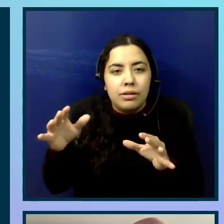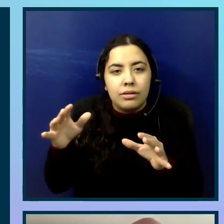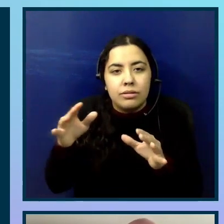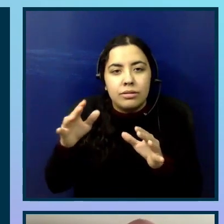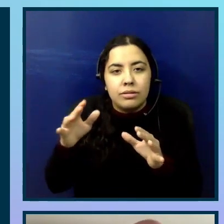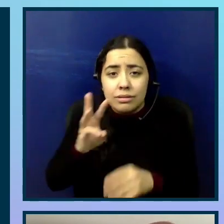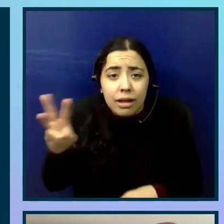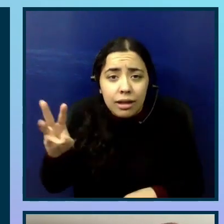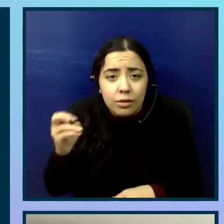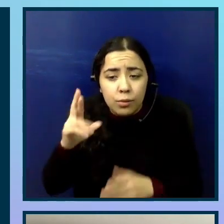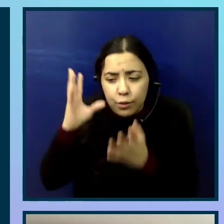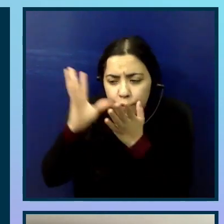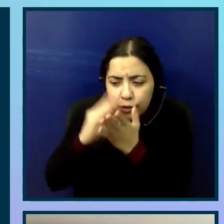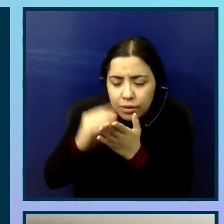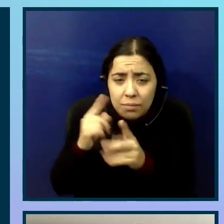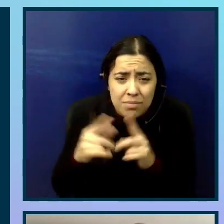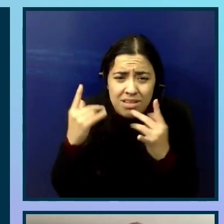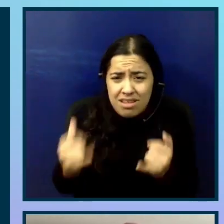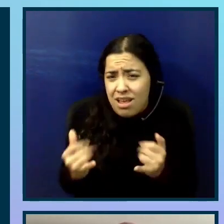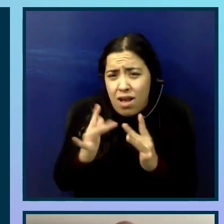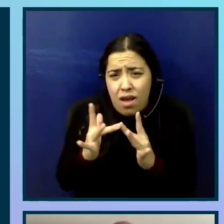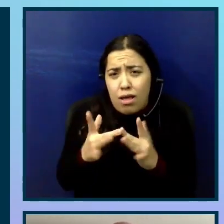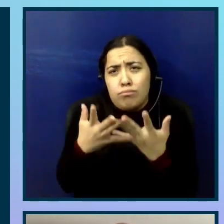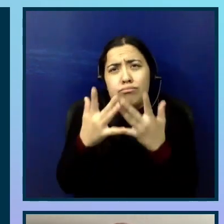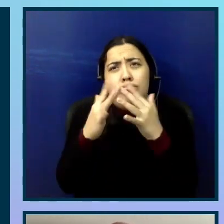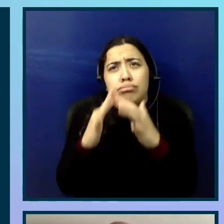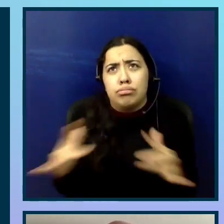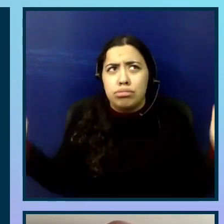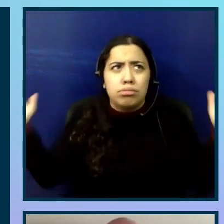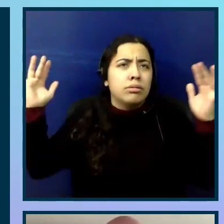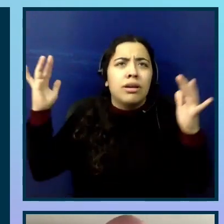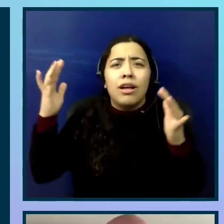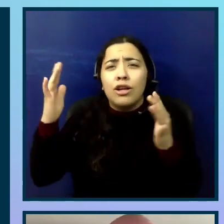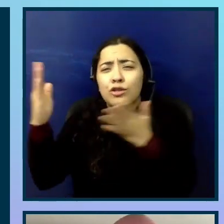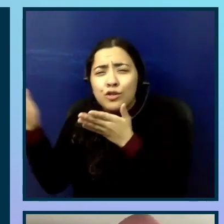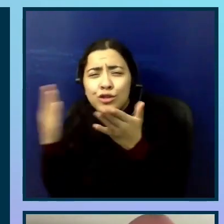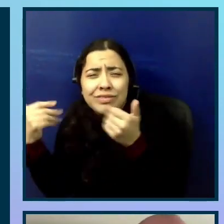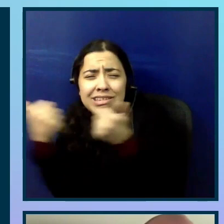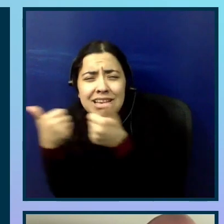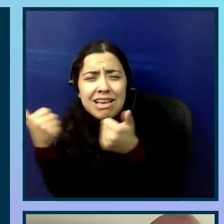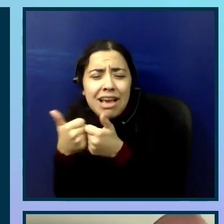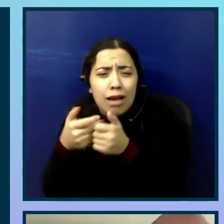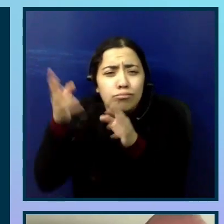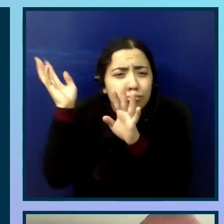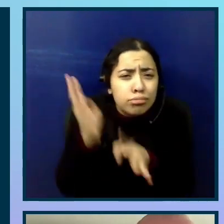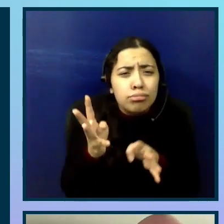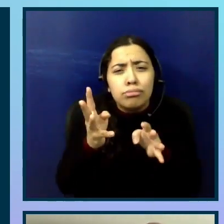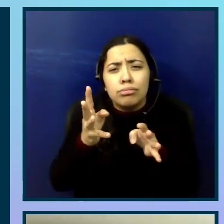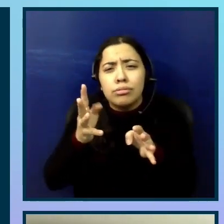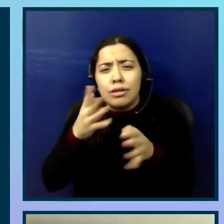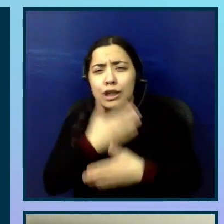and video streaming services and social media and live events and interest sites and collaborative platforms and entertainment sites.